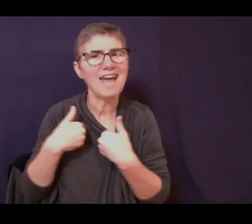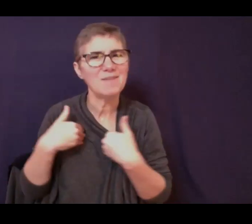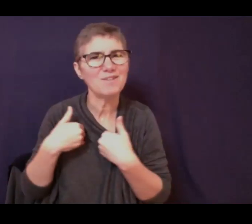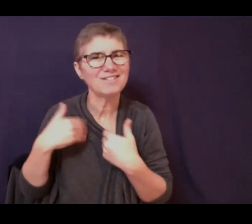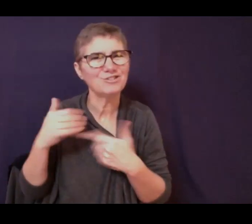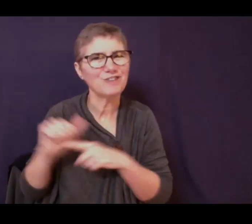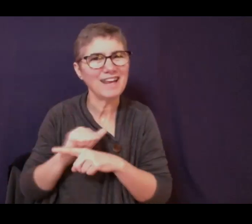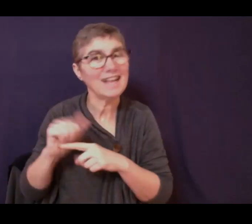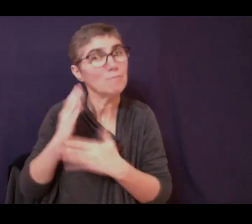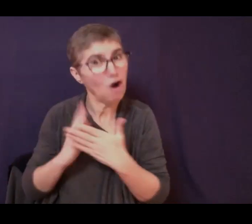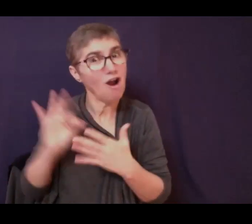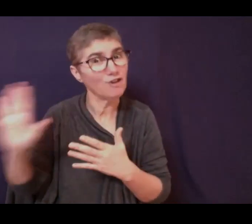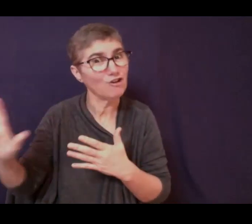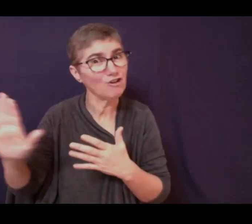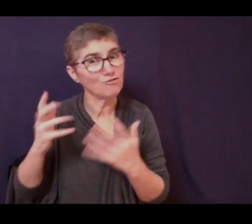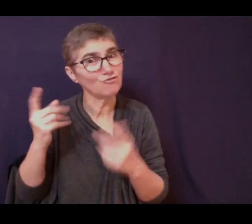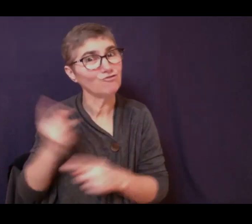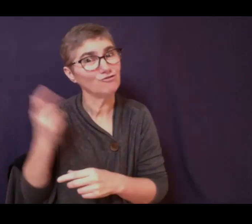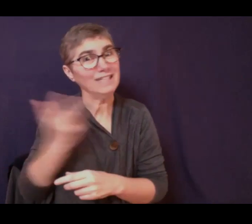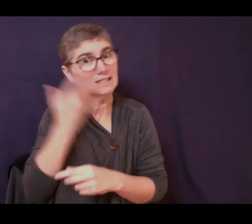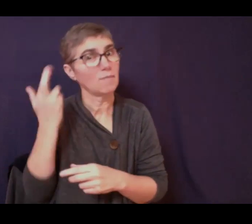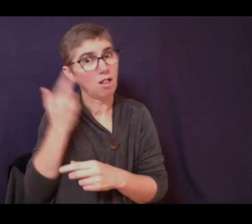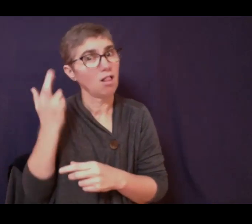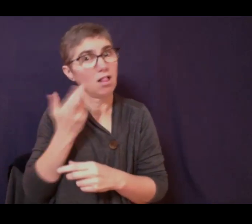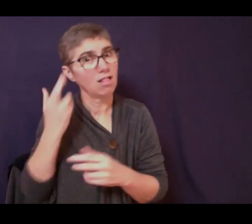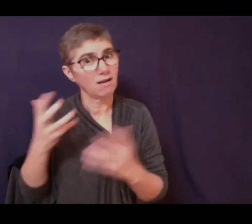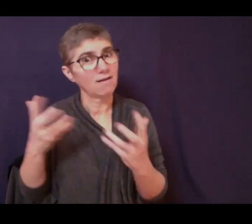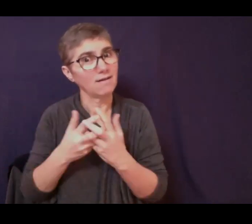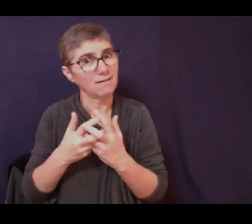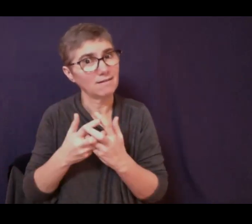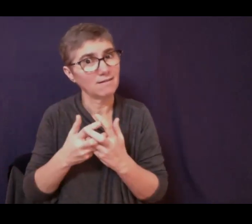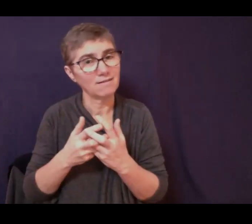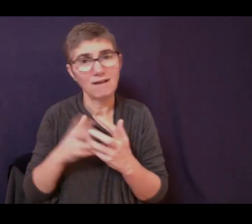training as part of the reasonable accommodation leave can be a reasonable accommodation if it's necessary for the person's disability so